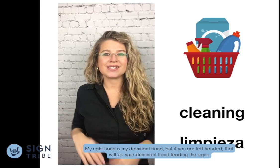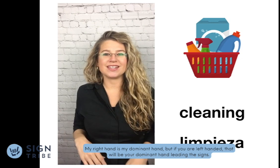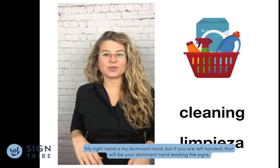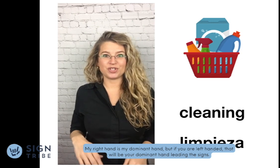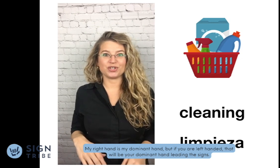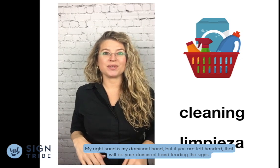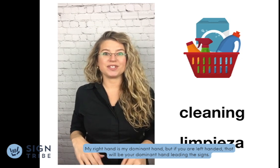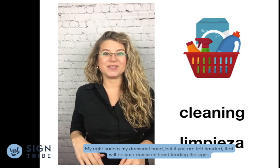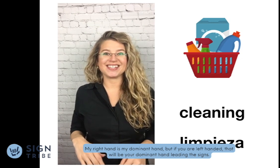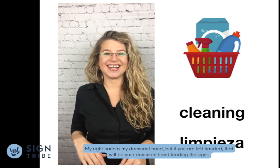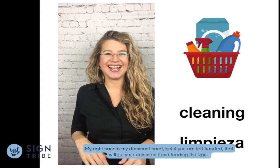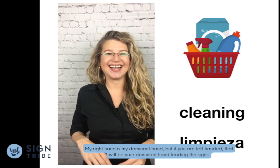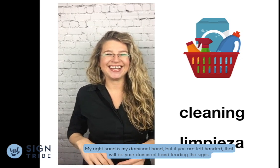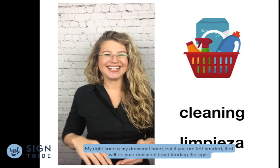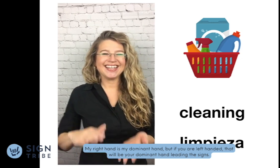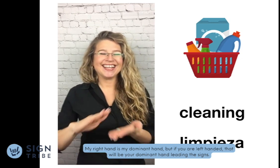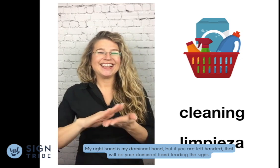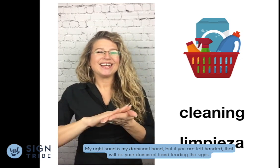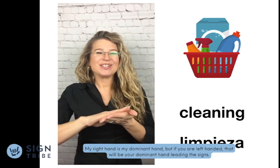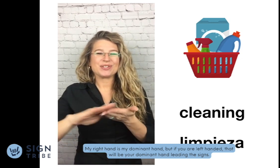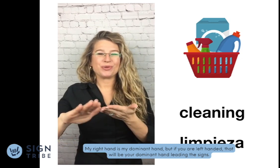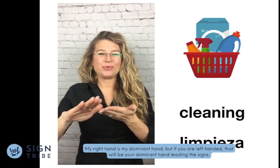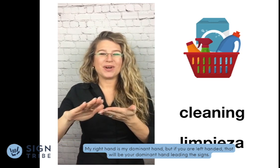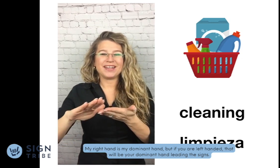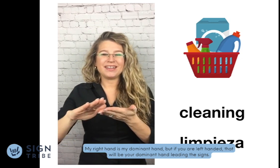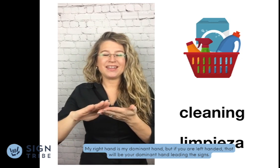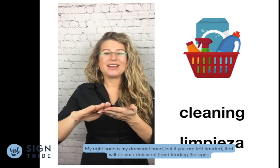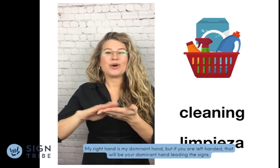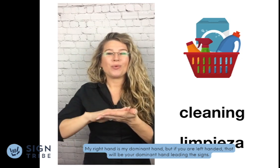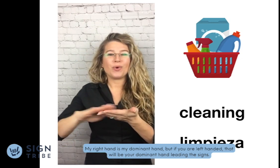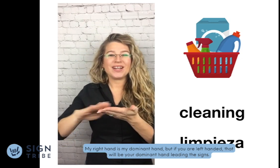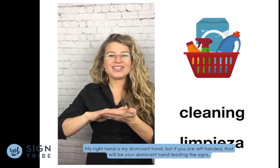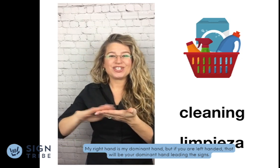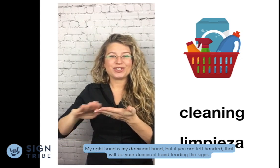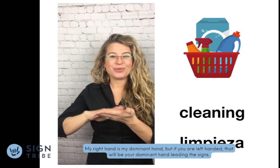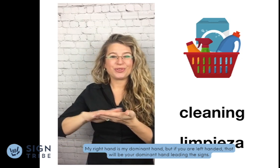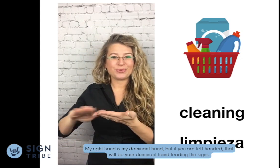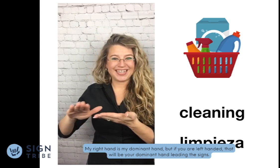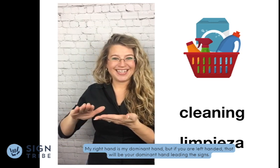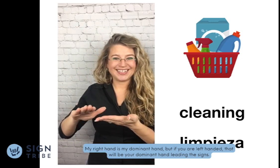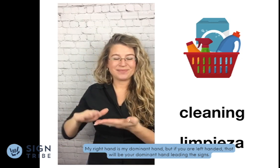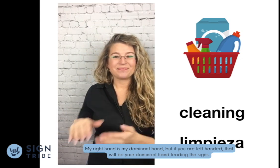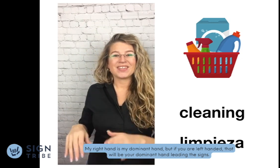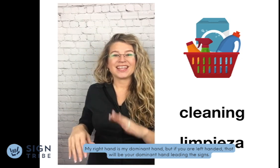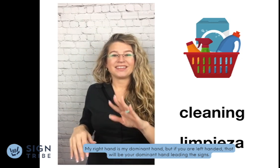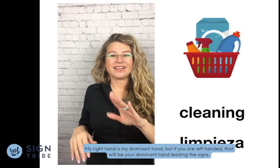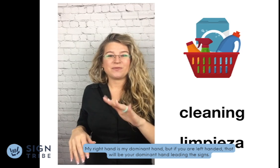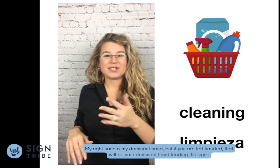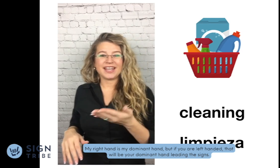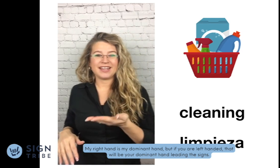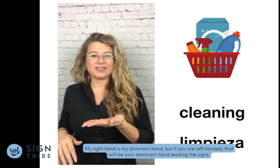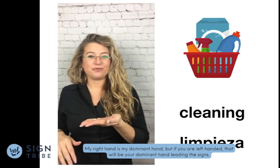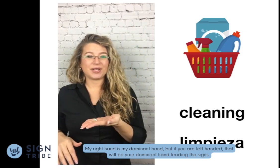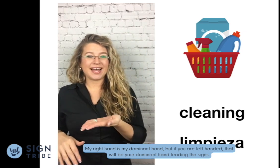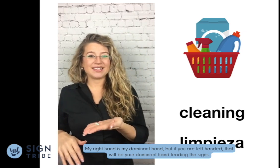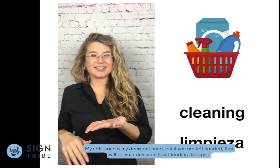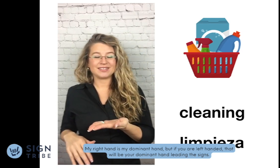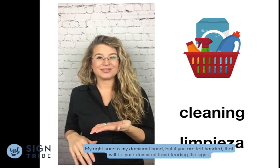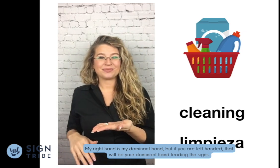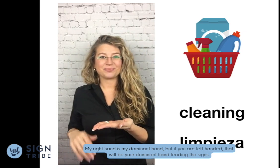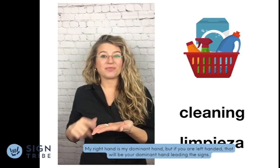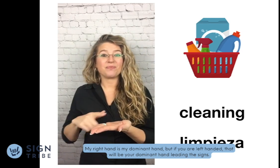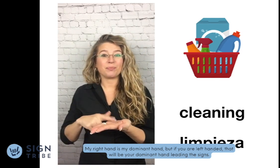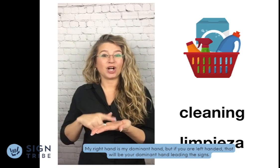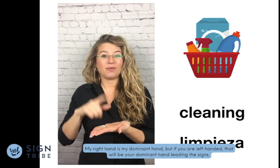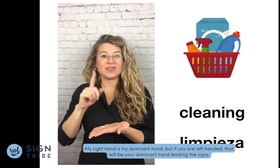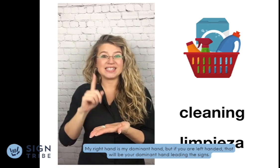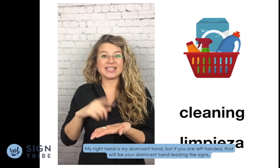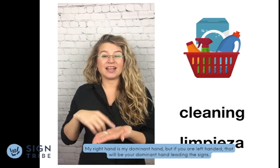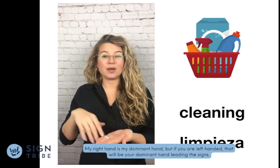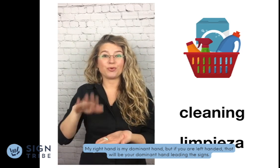that's what you're going to be signing. So one, one, two, three. Left hand flat, palm facing up,